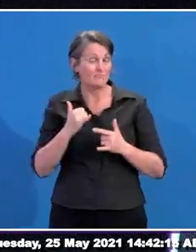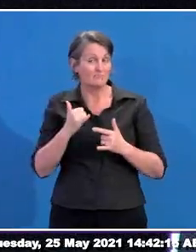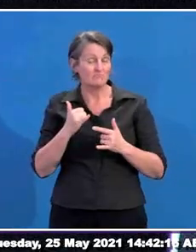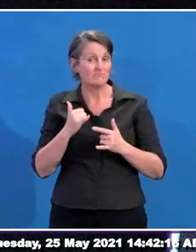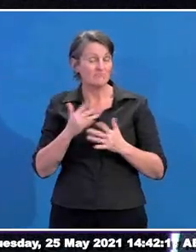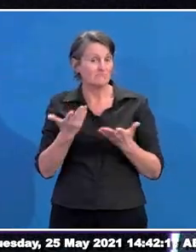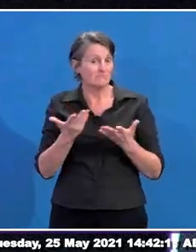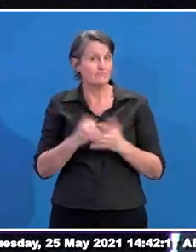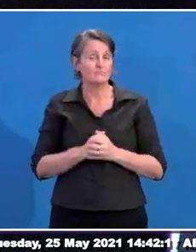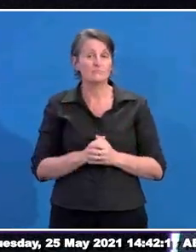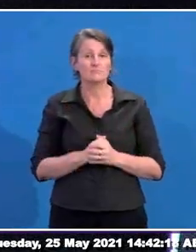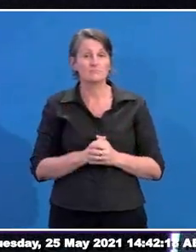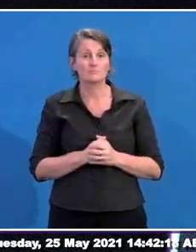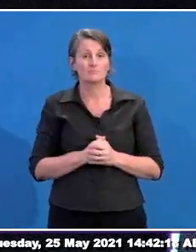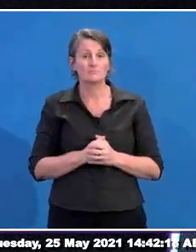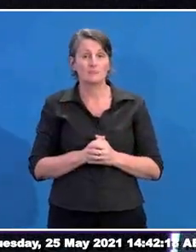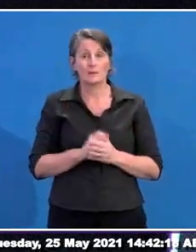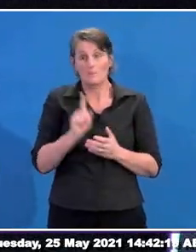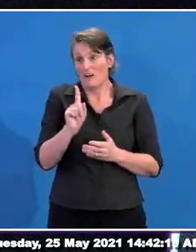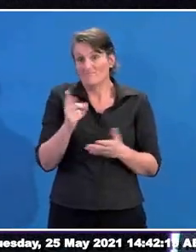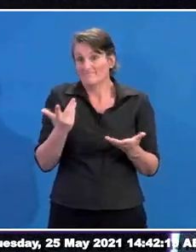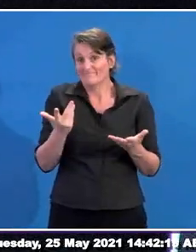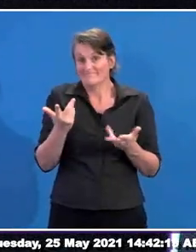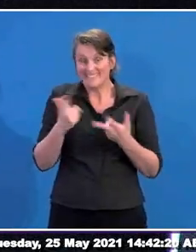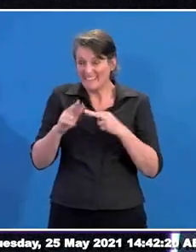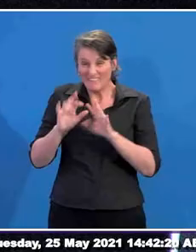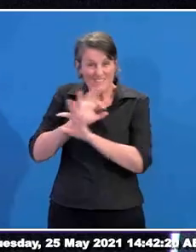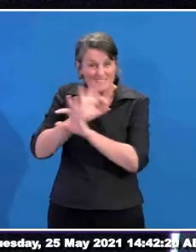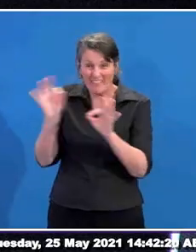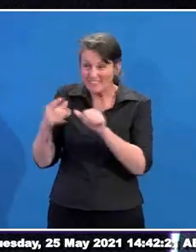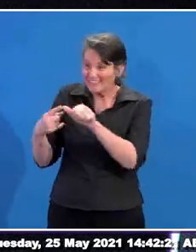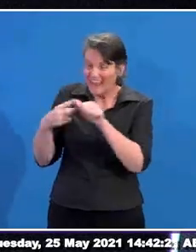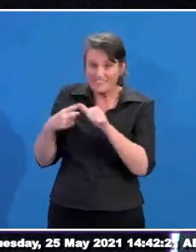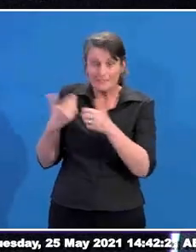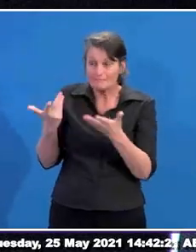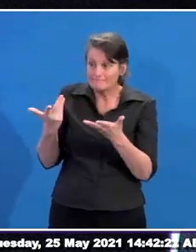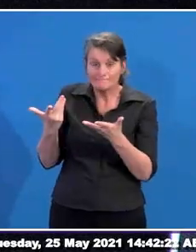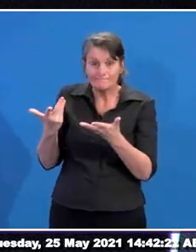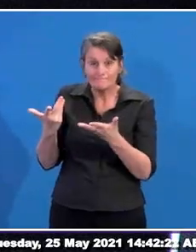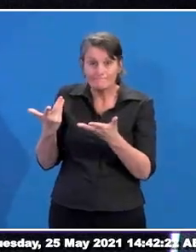But there is a point where I have to continue with the investigation, even